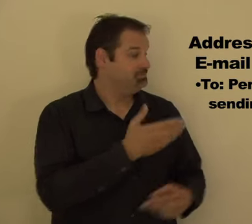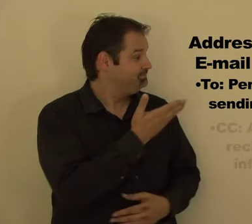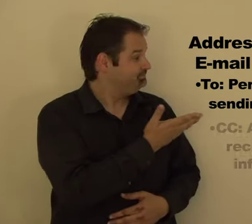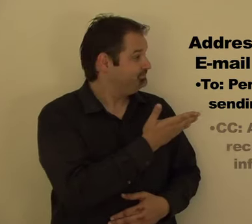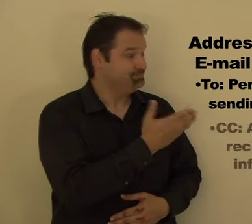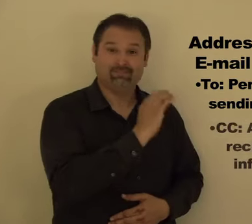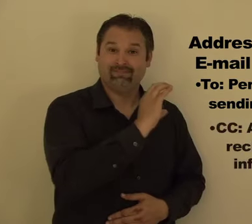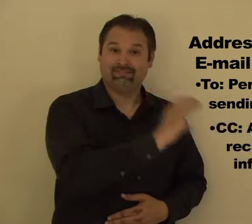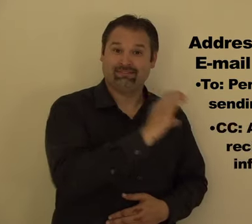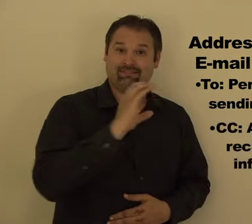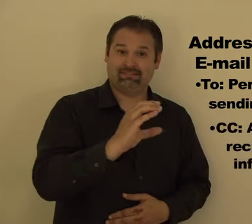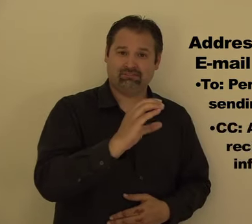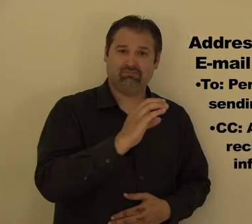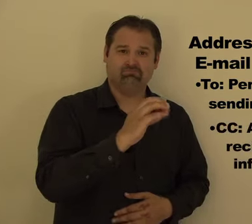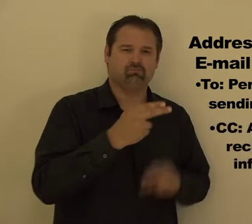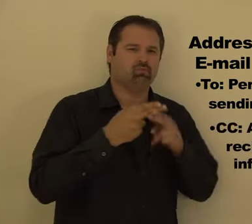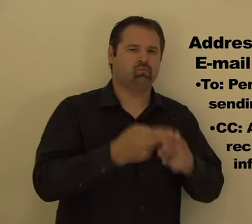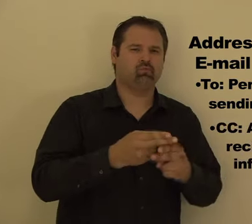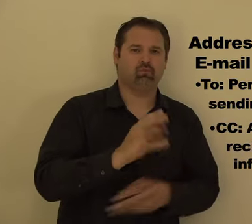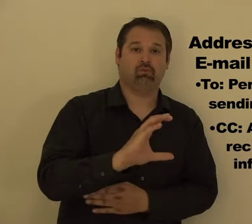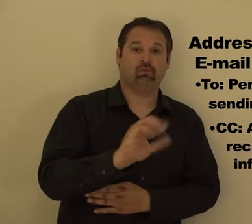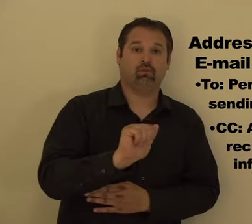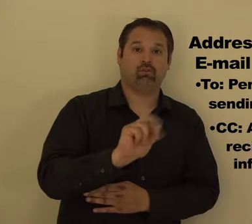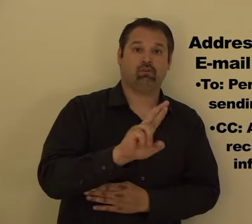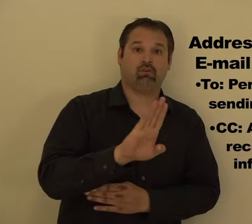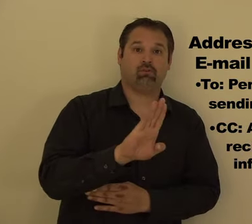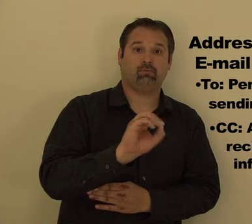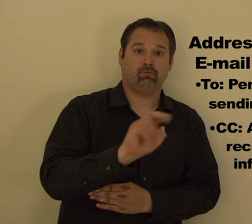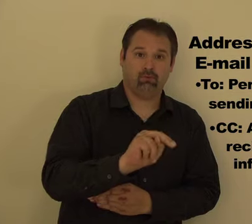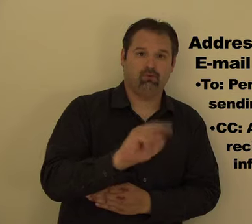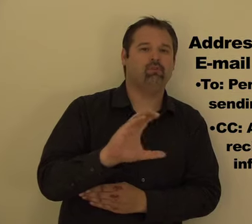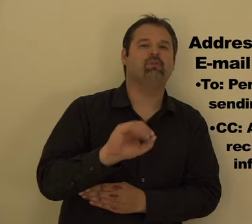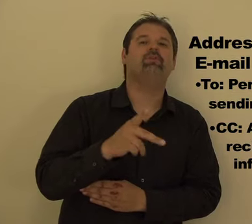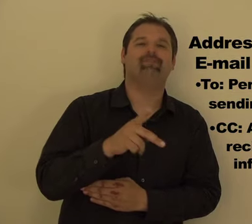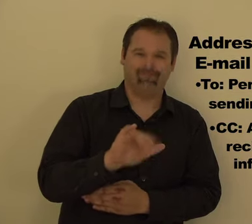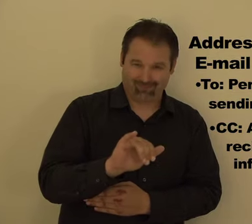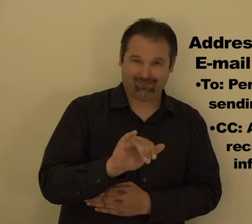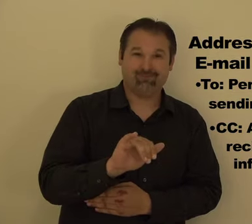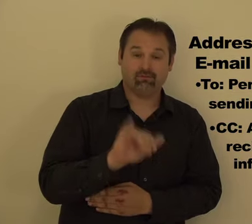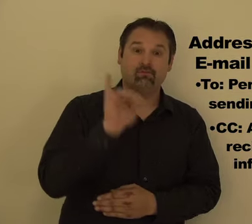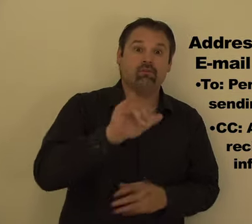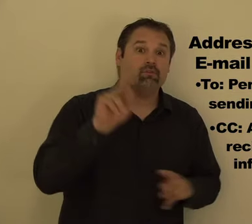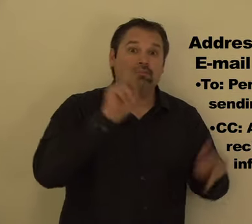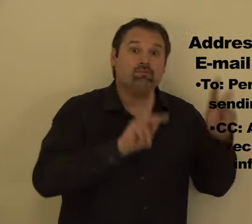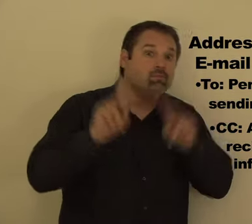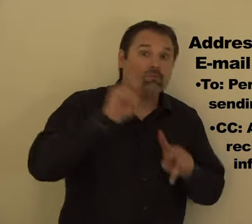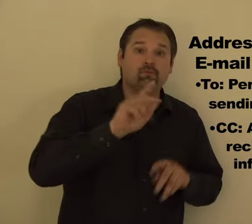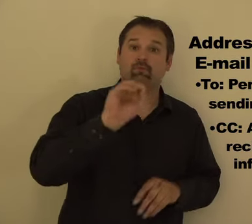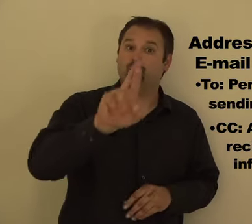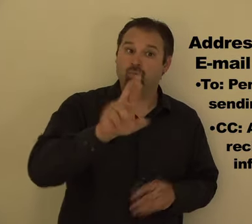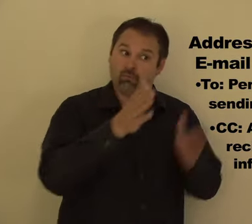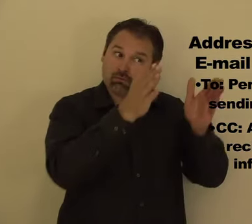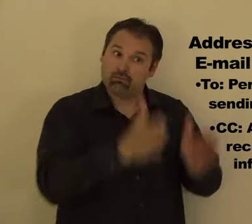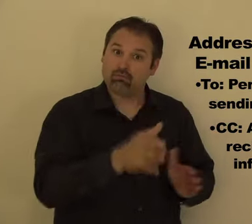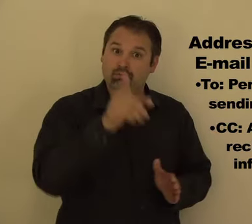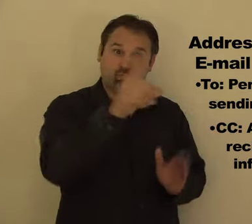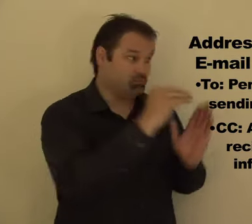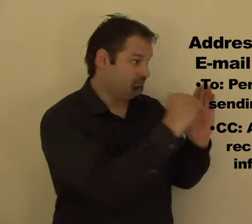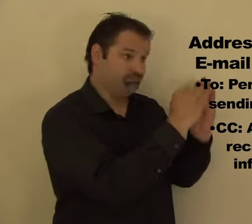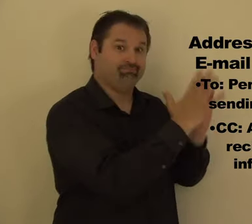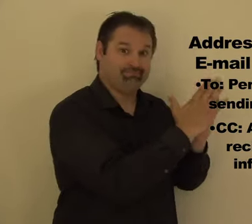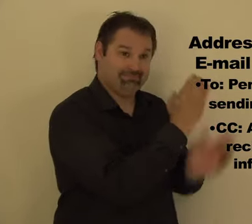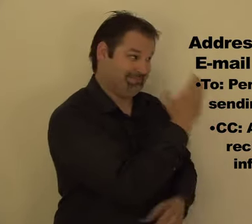This carbon copy field where you put the email address is for anyone who should receive